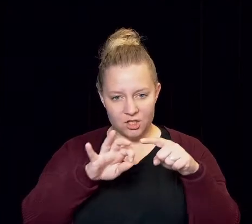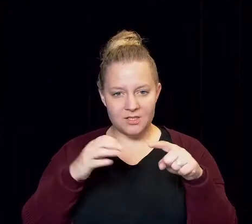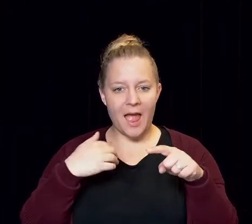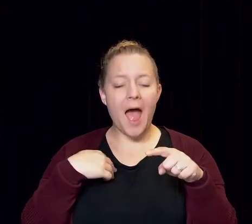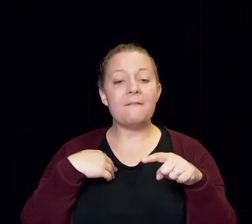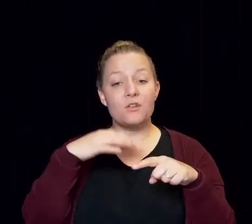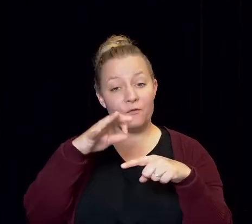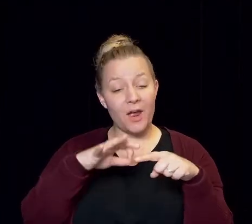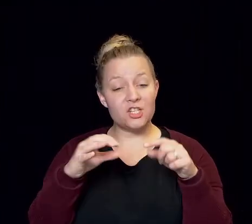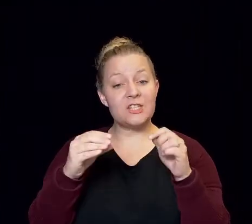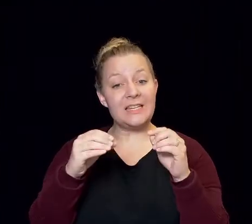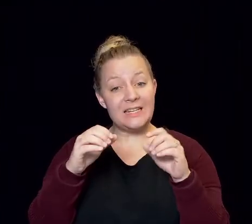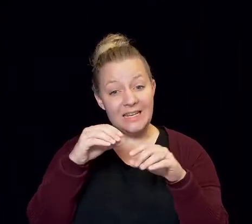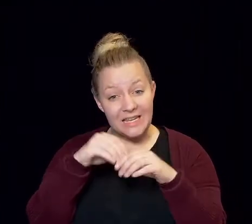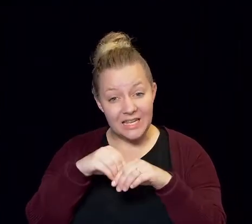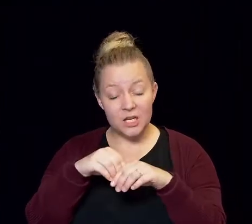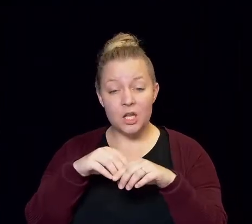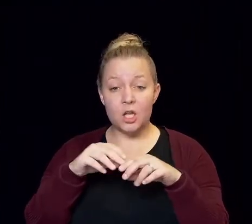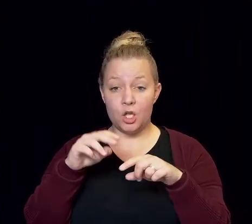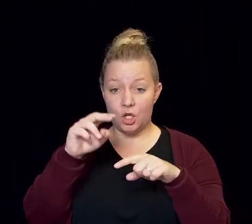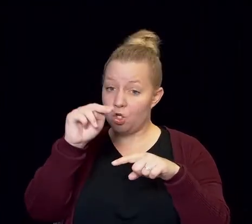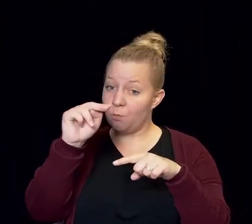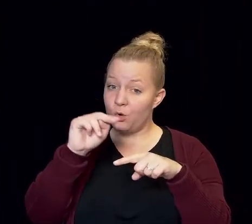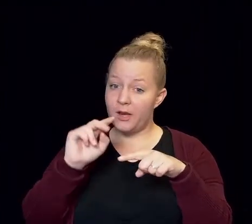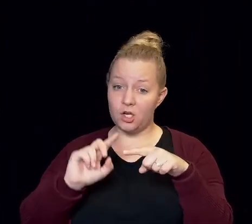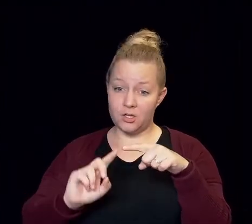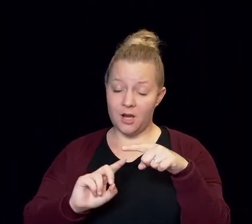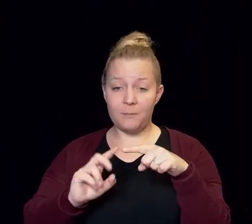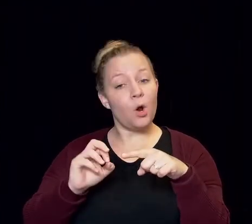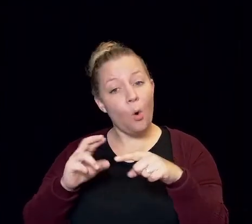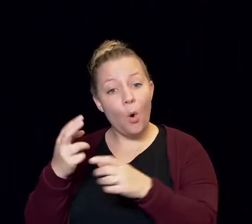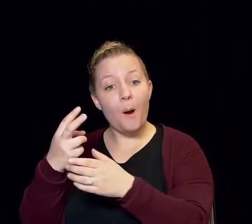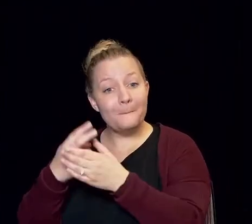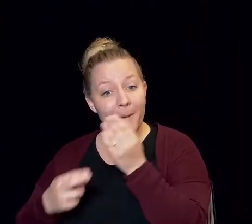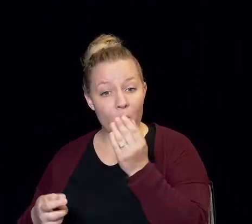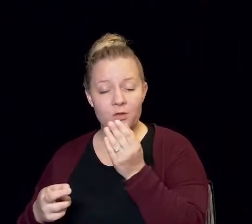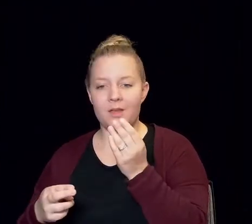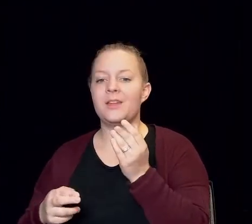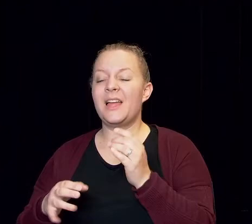or the denominator or maybe even both. It's like a fraction inside of a fraction. We're going to work